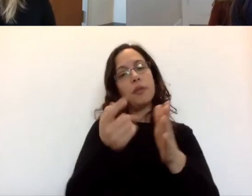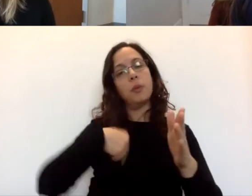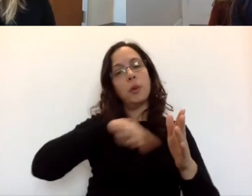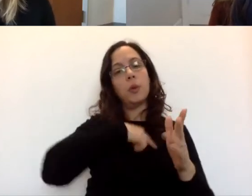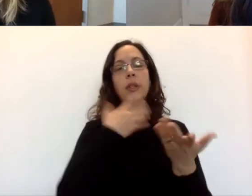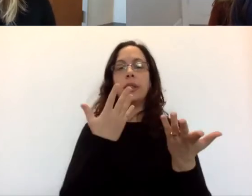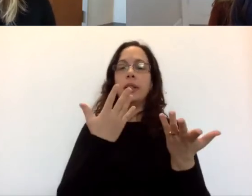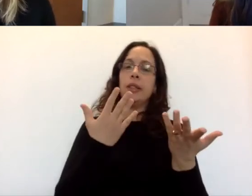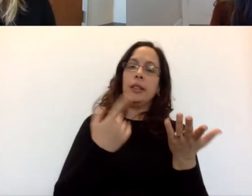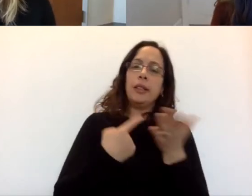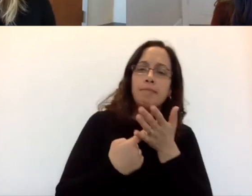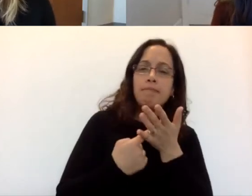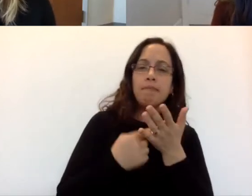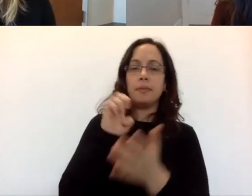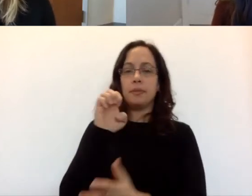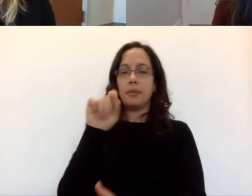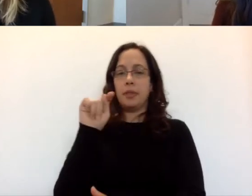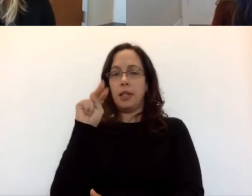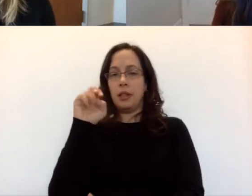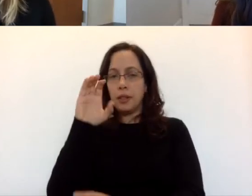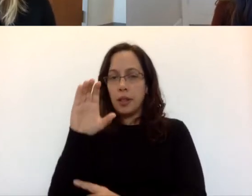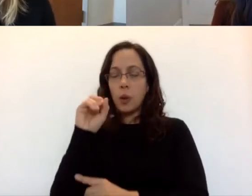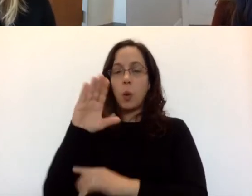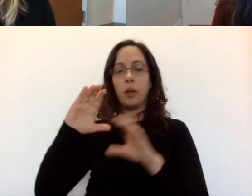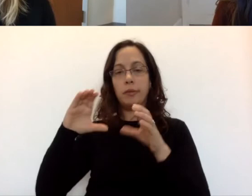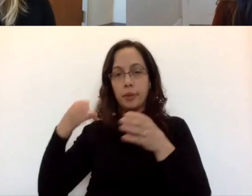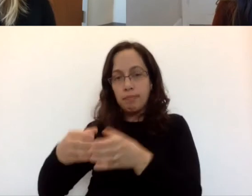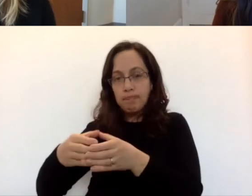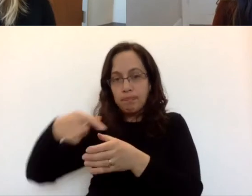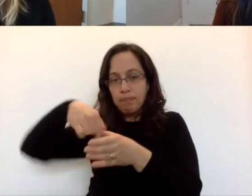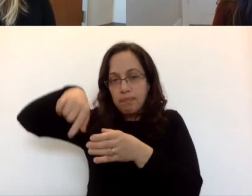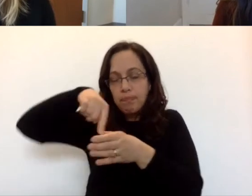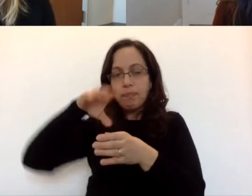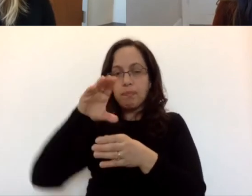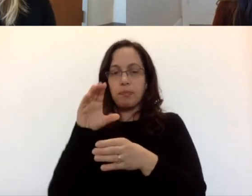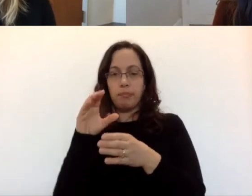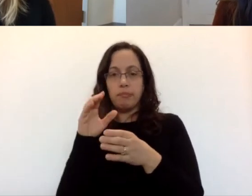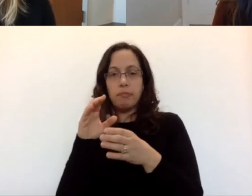ethnic or communal designations we're really talking about economic designations